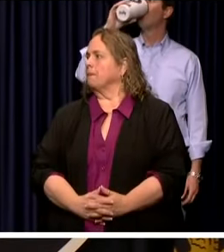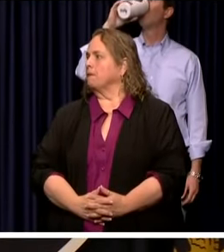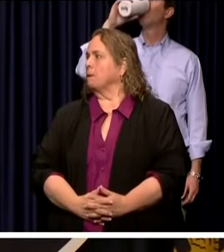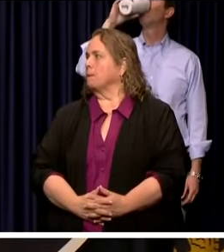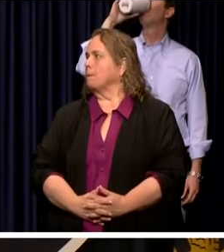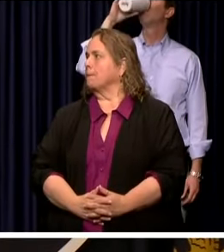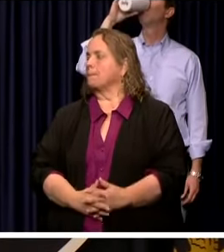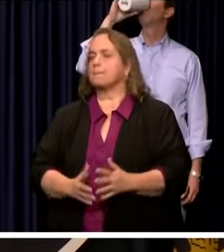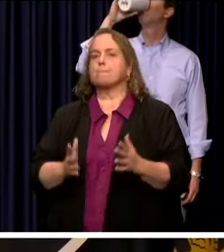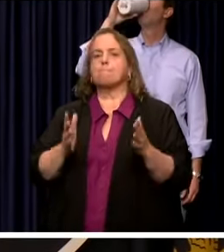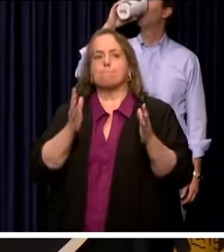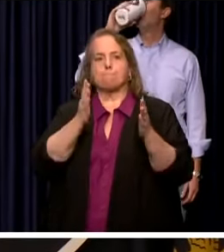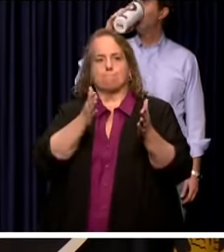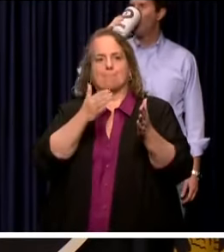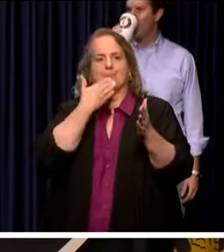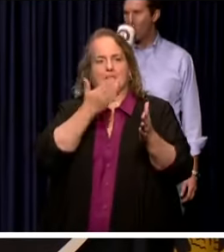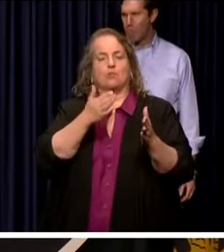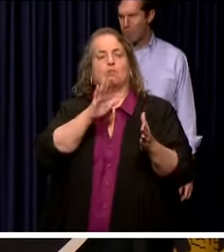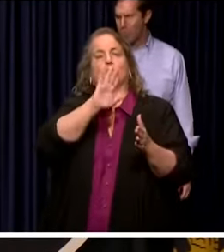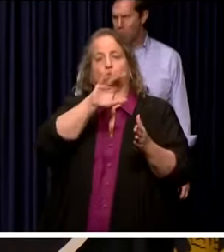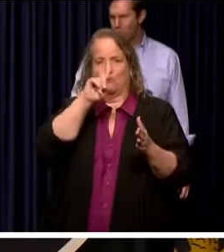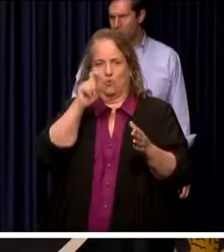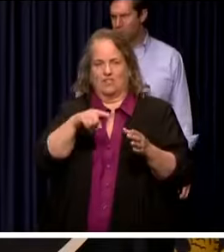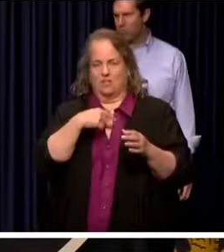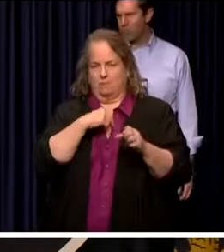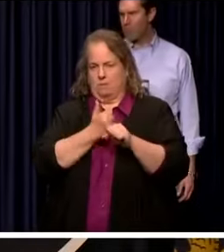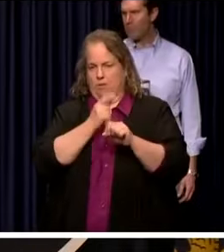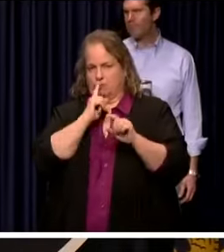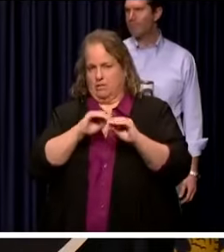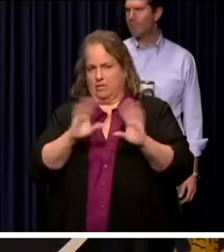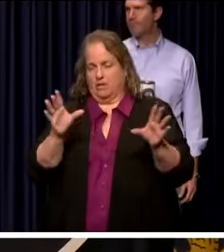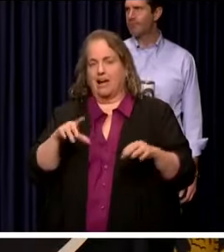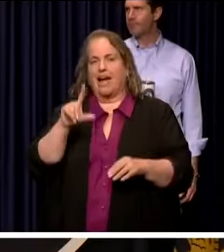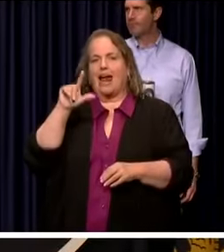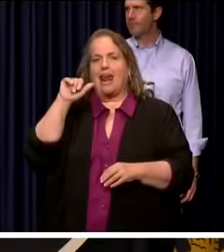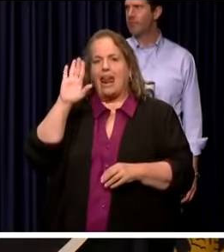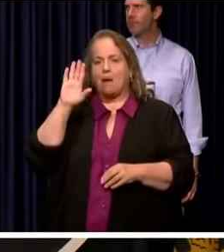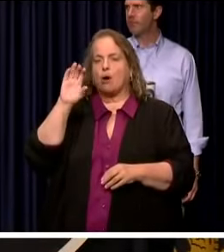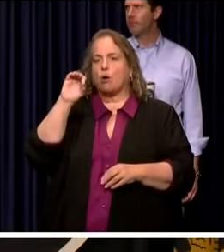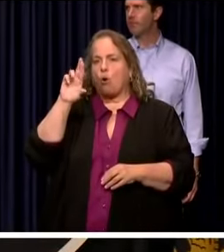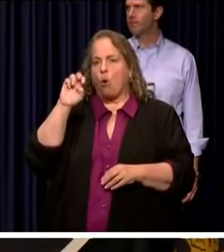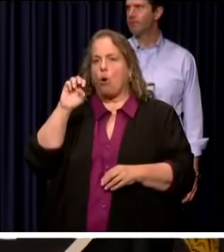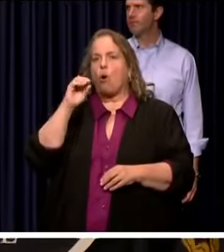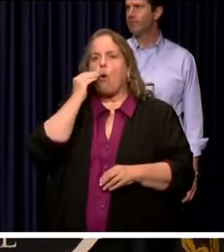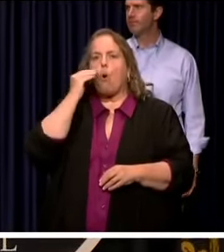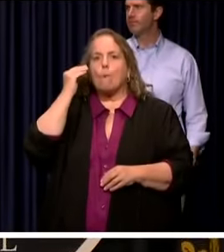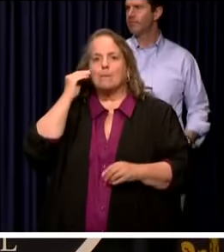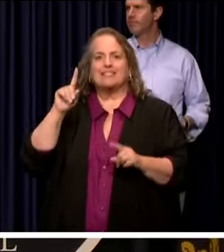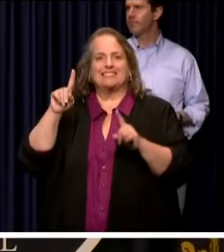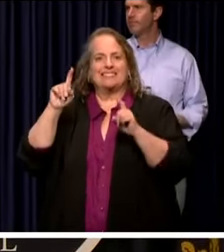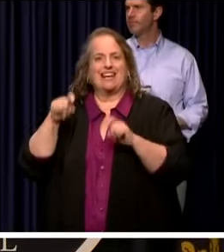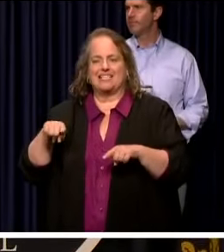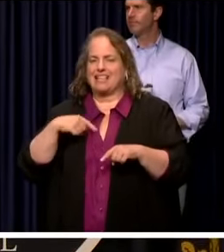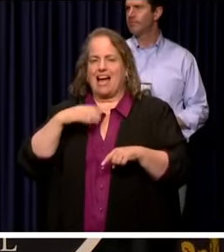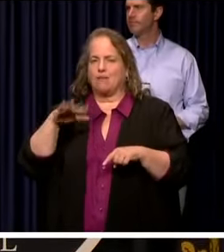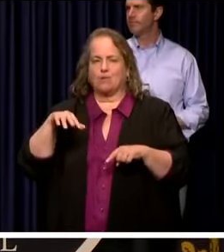SO CALLS THAT WE HAVE LIVED ABOUT THE ADDITIONAL $600 IN UNEMPLOYMENT FROM THE CARES ACT